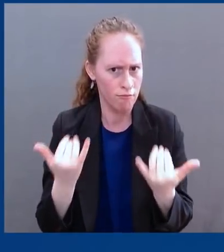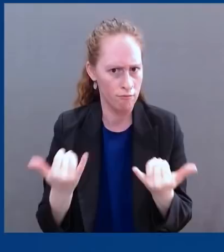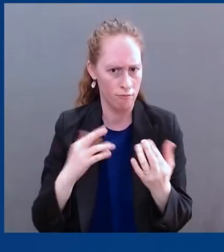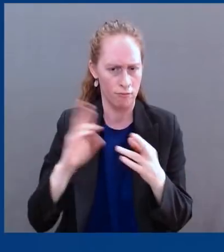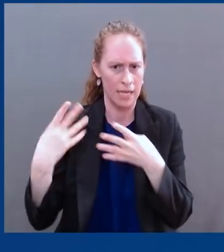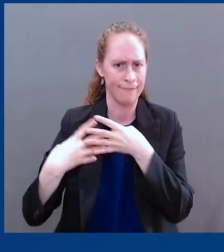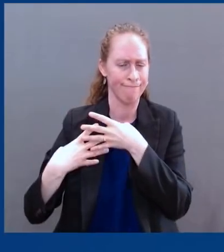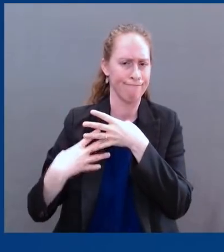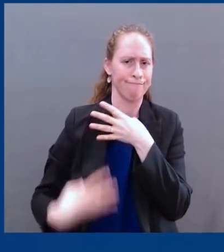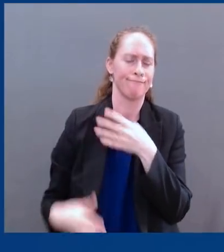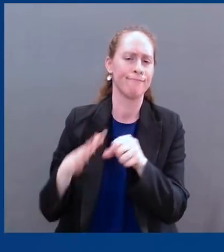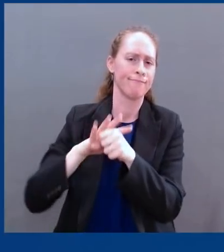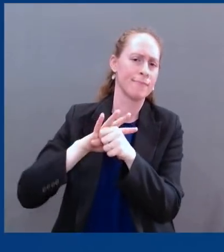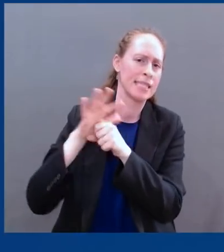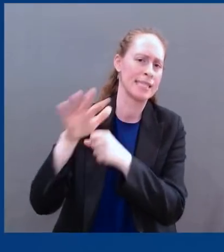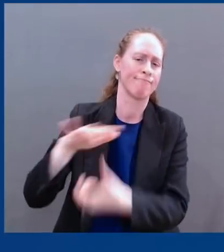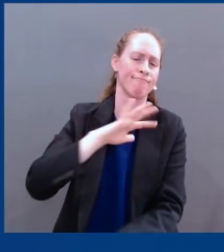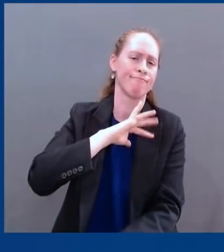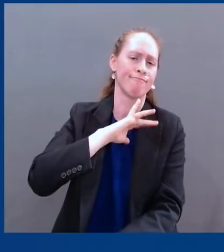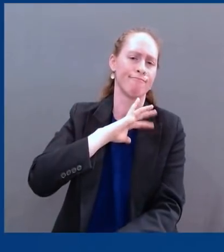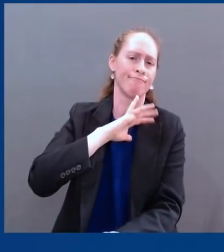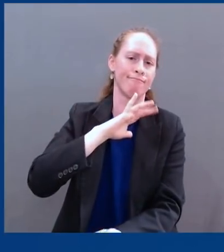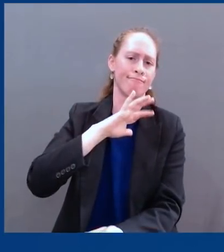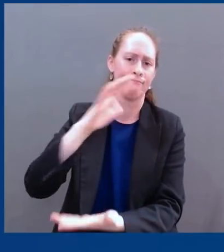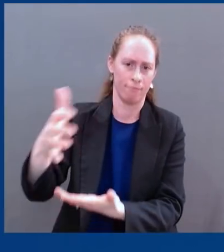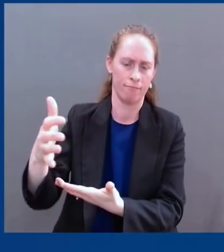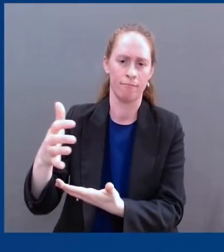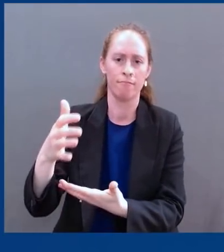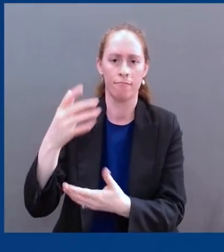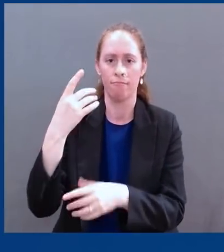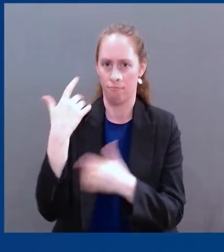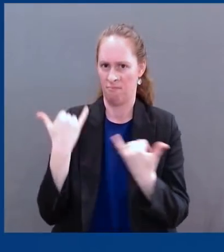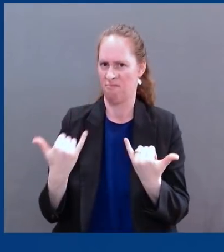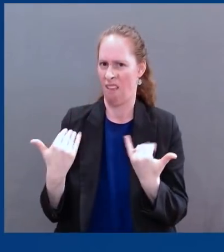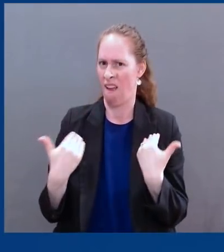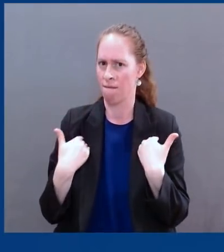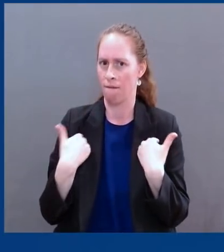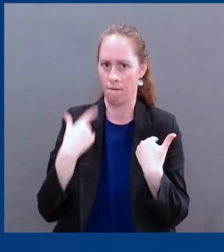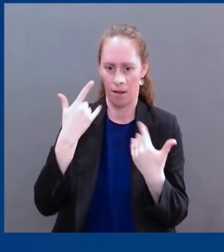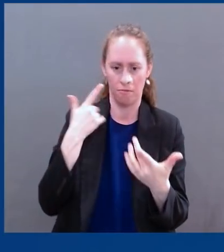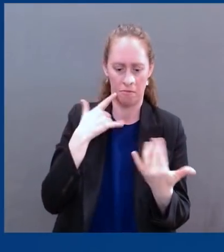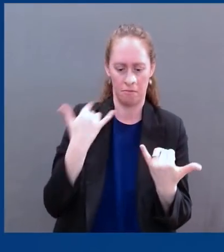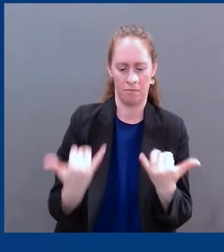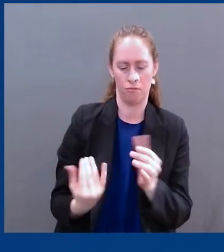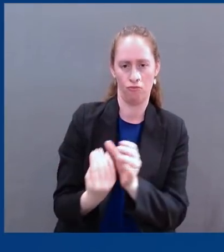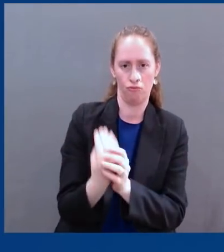if they're called for this spring for our most vulnerable, including seniors.